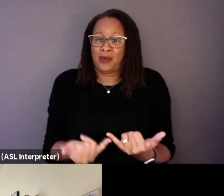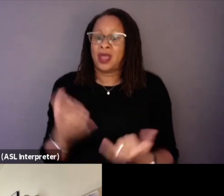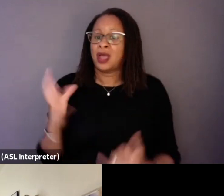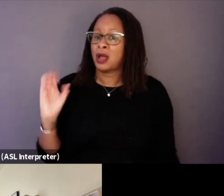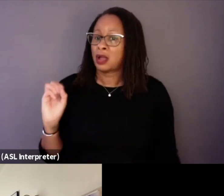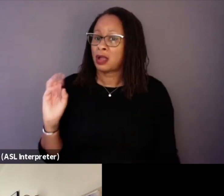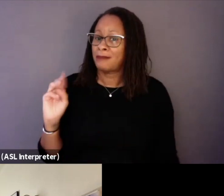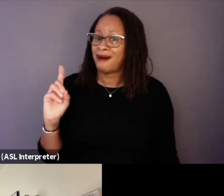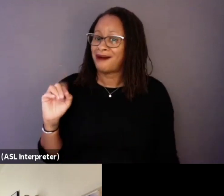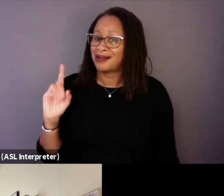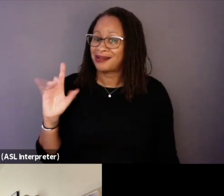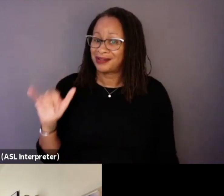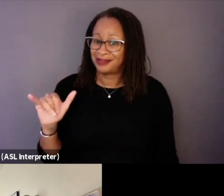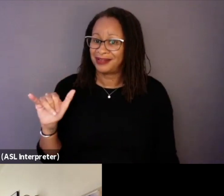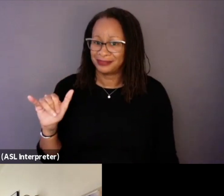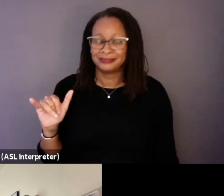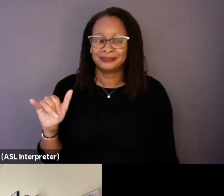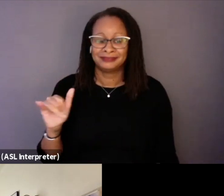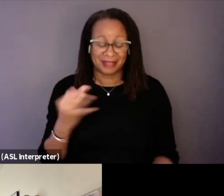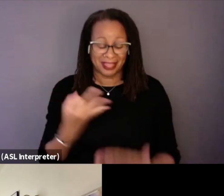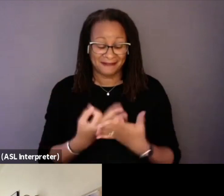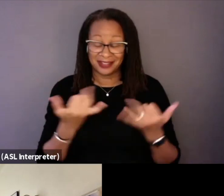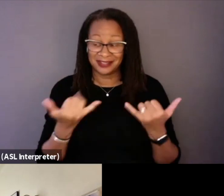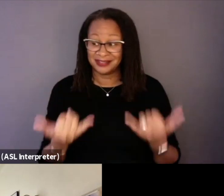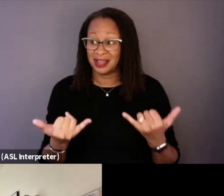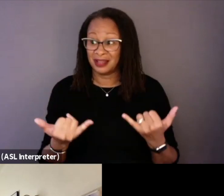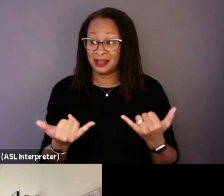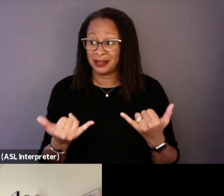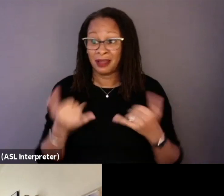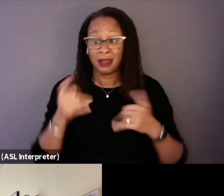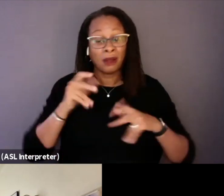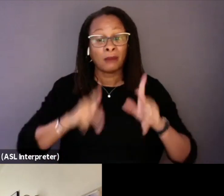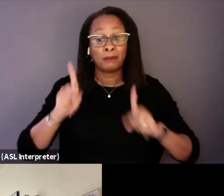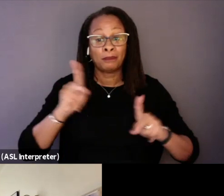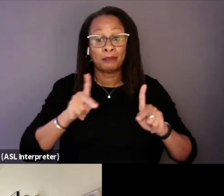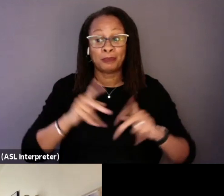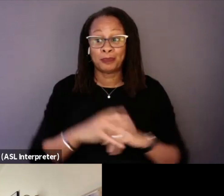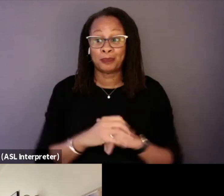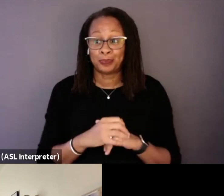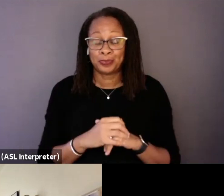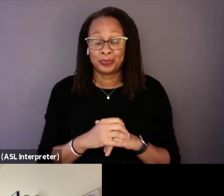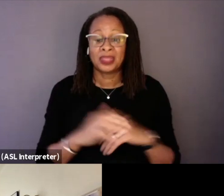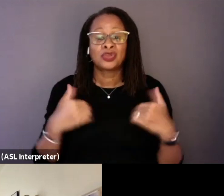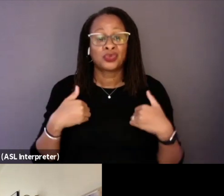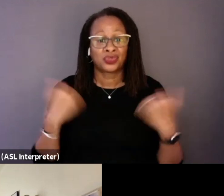the fact now people, even the youth are using it,